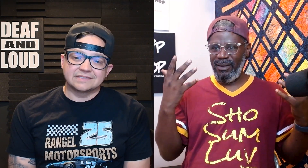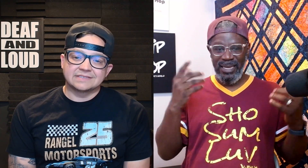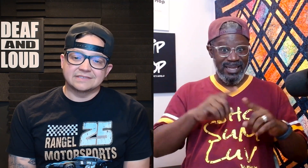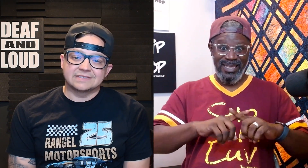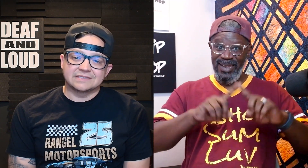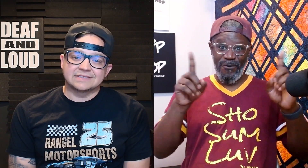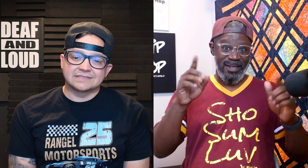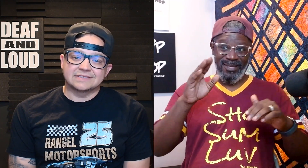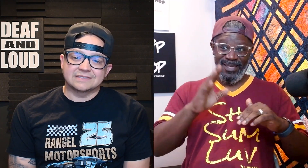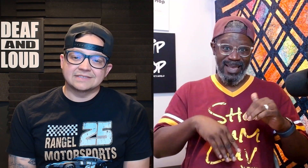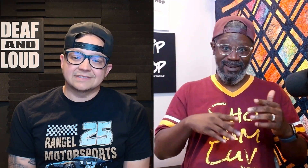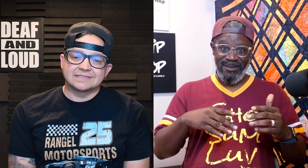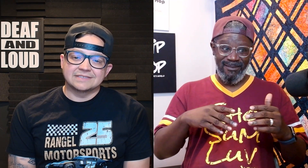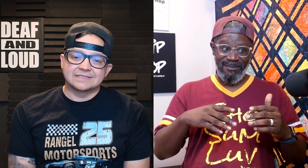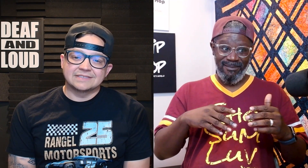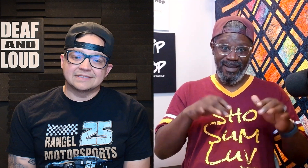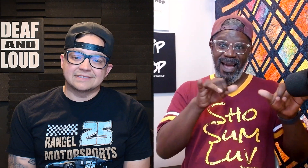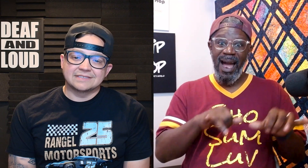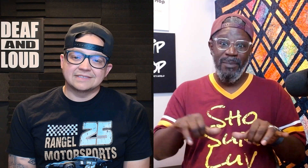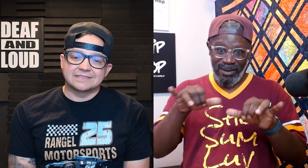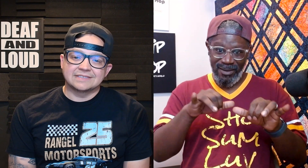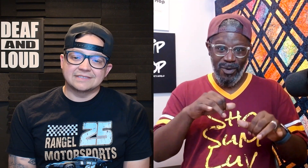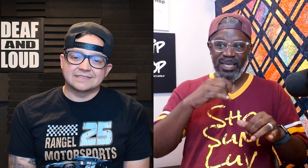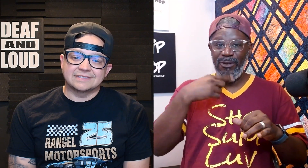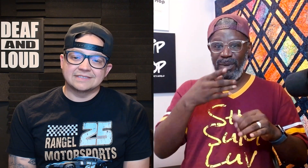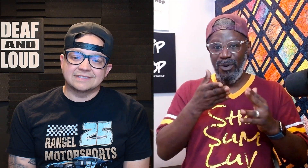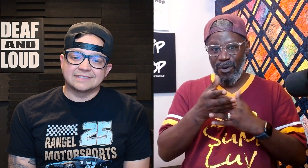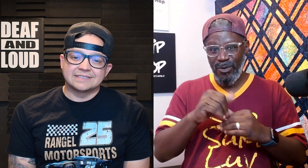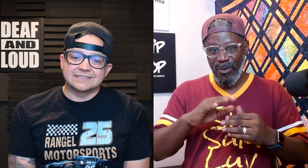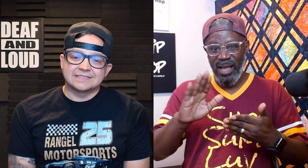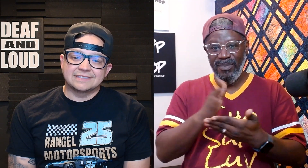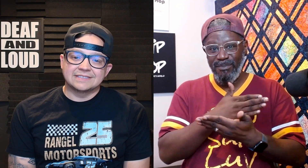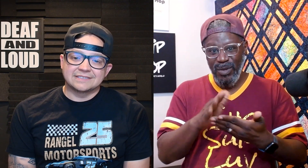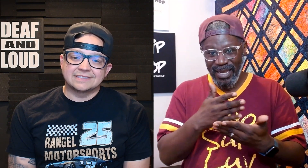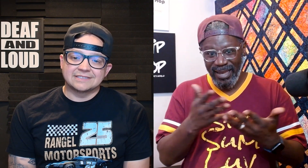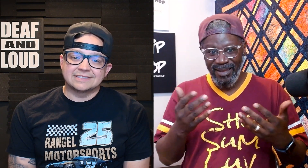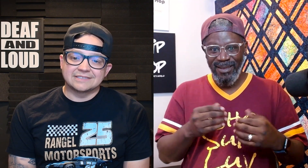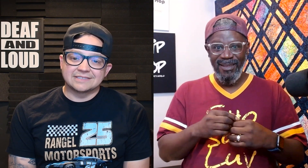it's different than the common perspective. What hearing people go through commonly with music.